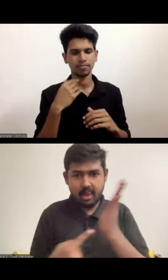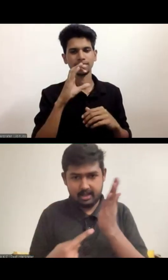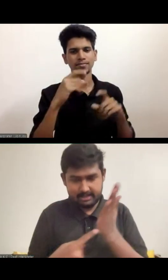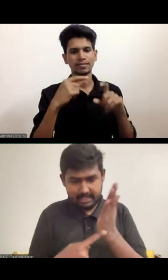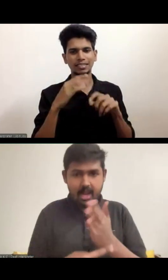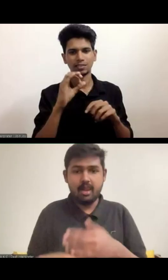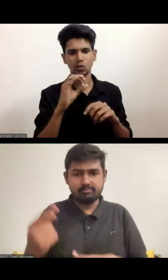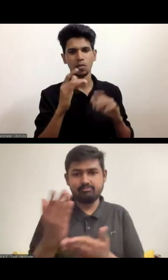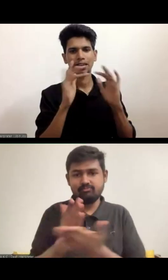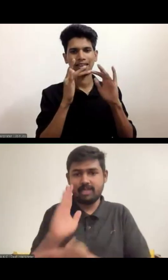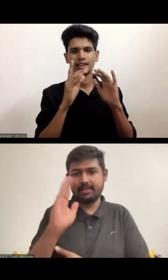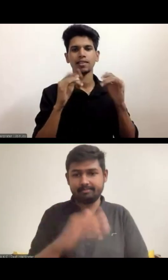Director of Online Trust and Safety.